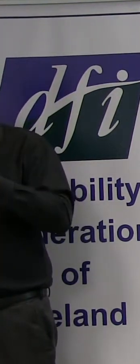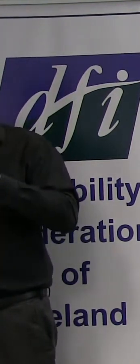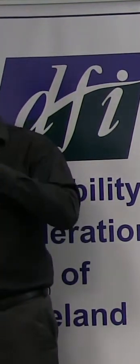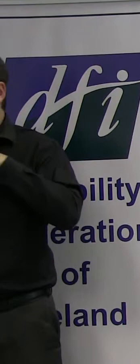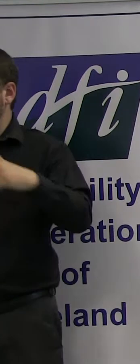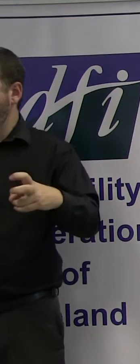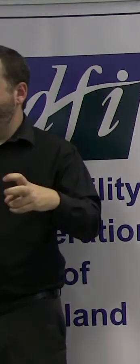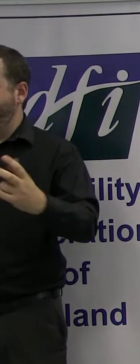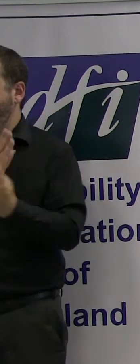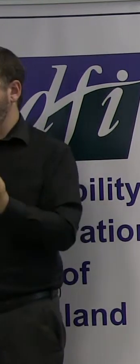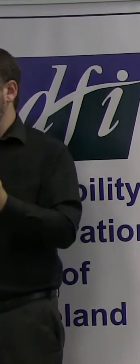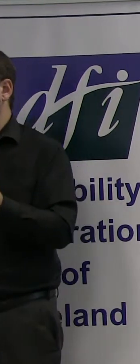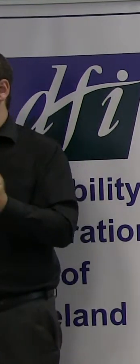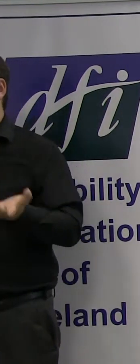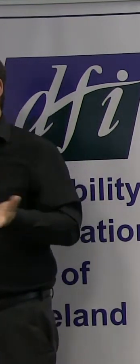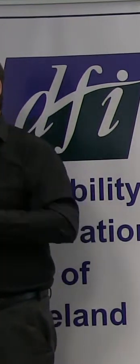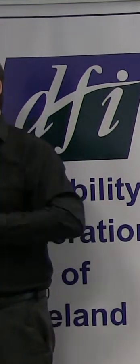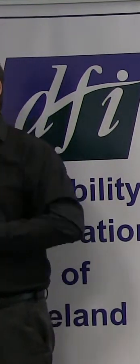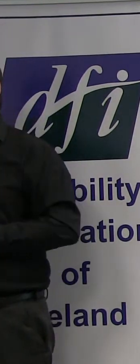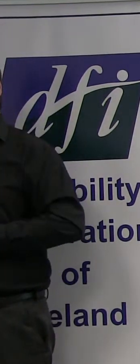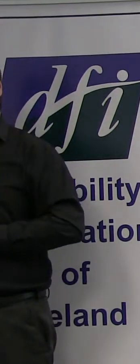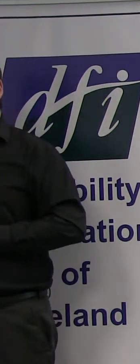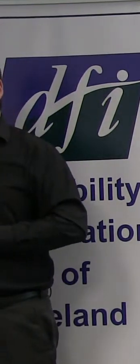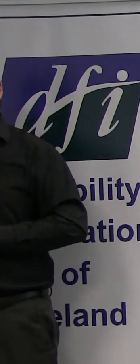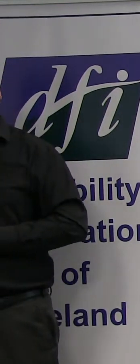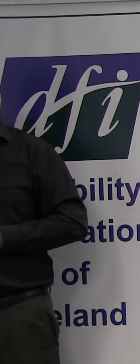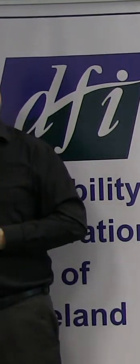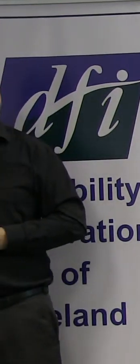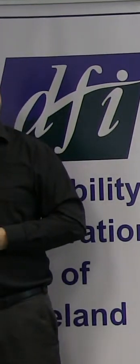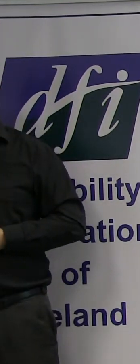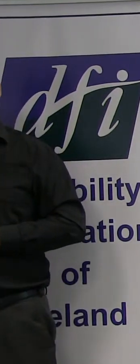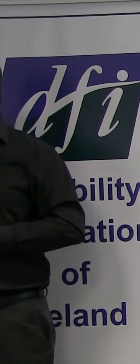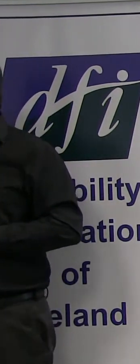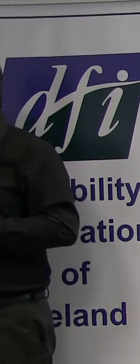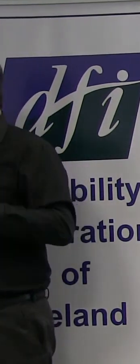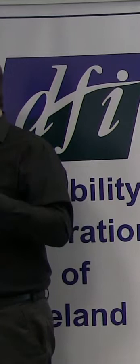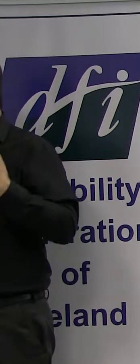works and so the main amount of concerns where gamma does is the Isthmus II of